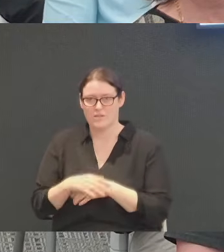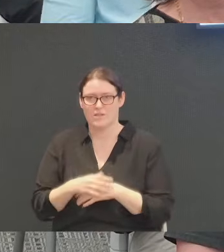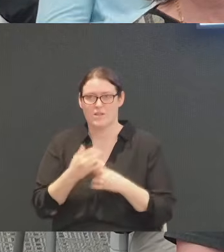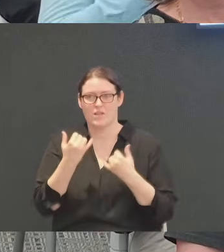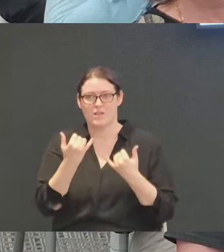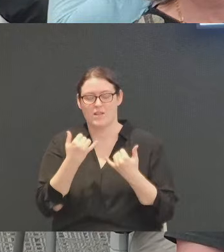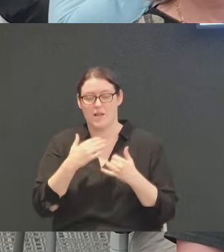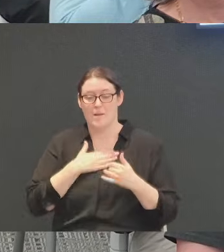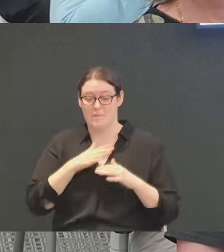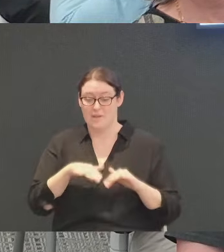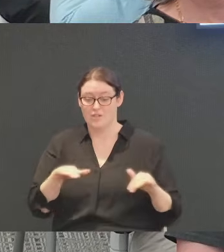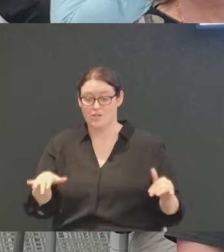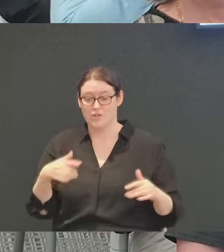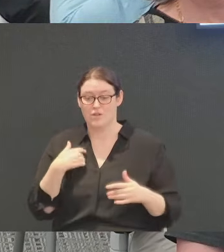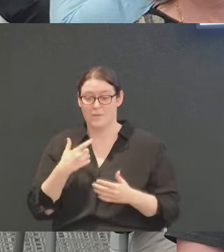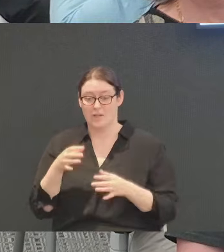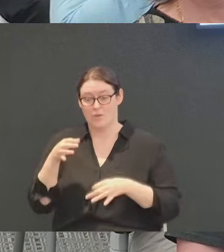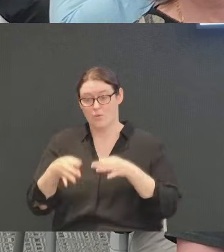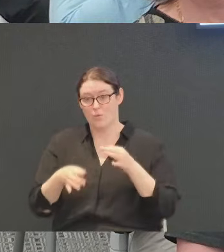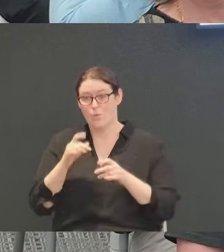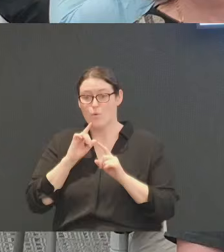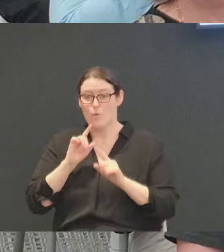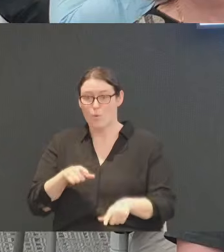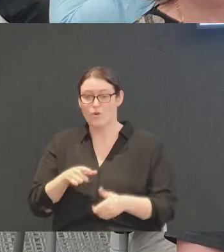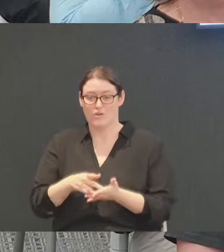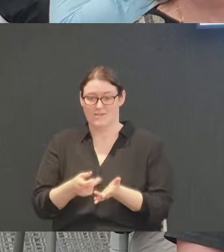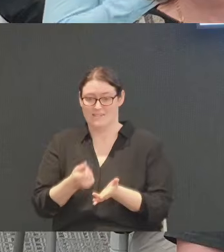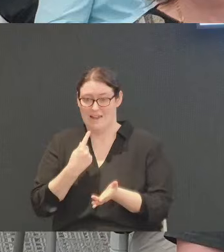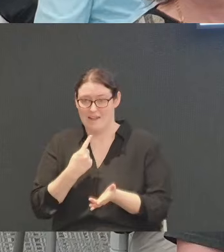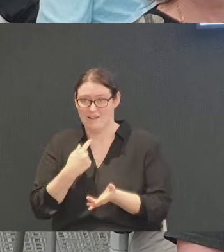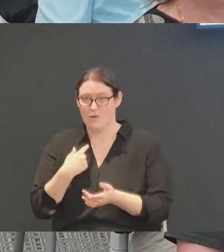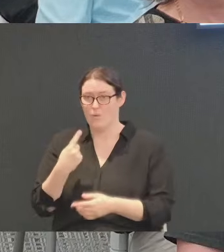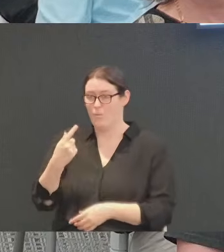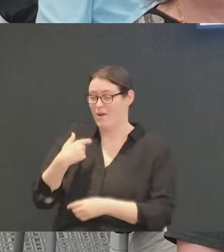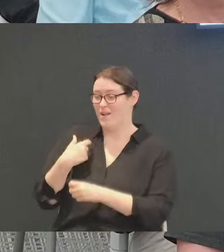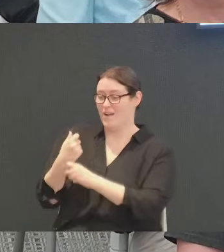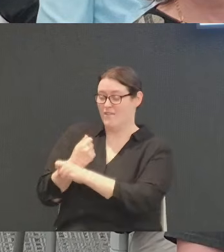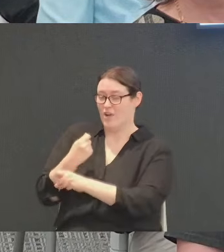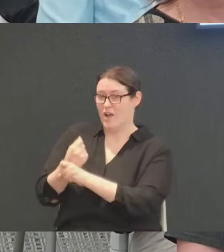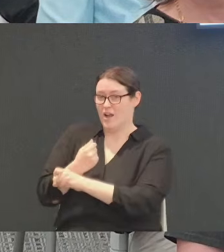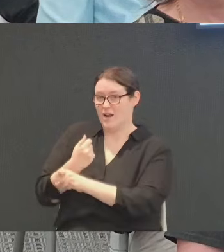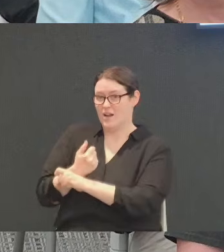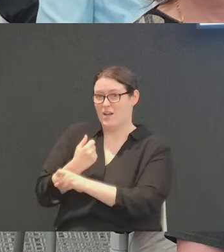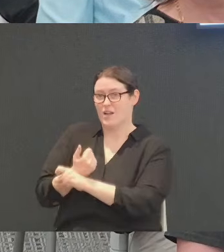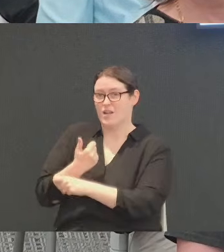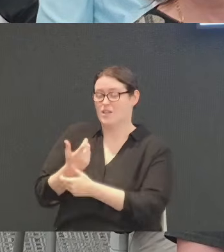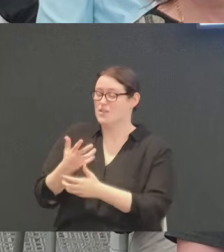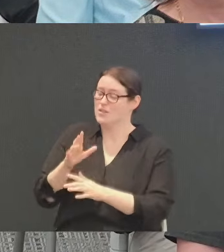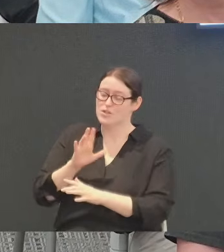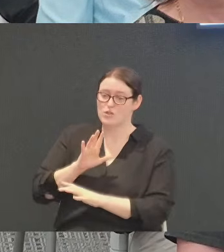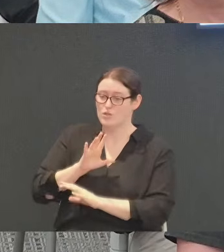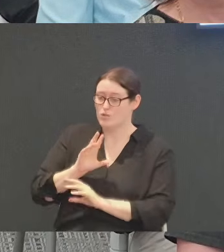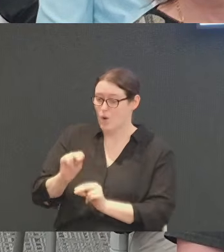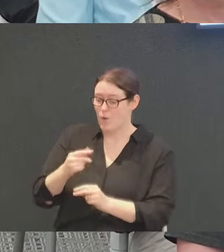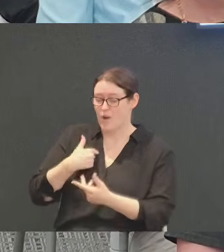ordered to take some of them. One in which I had to fight back tears in order to deny the need for